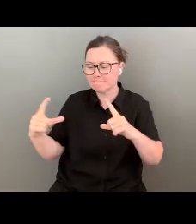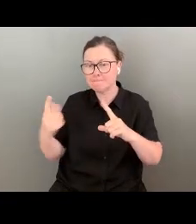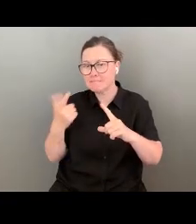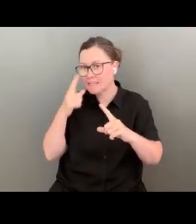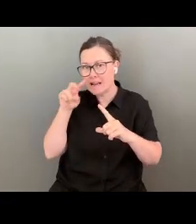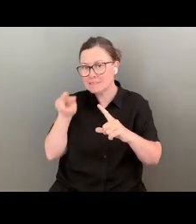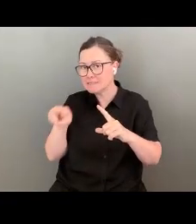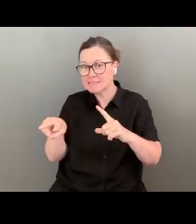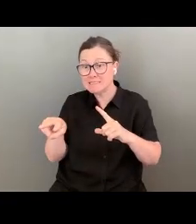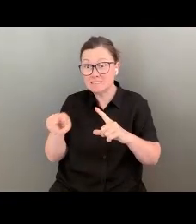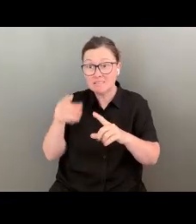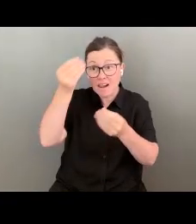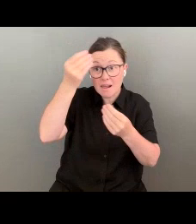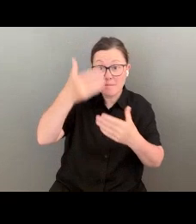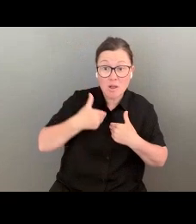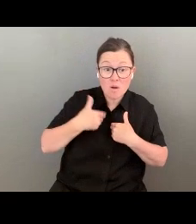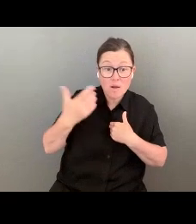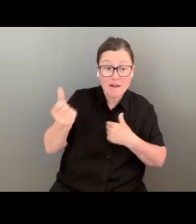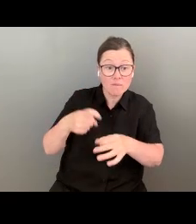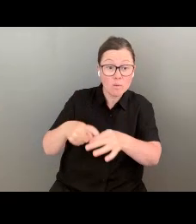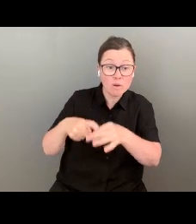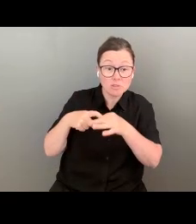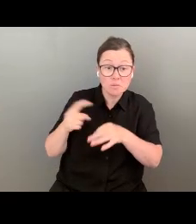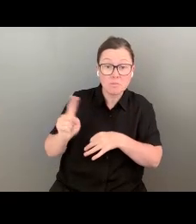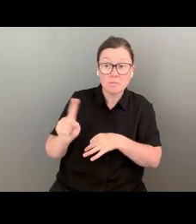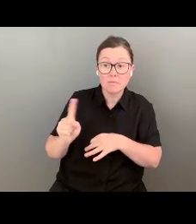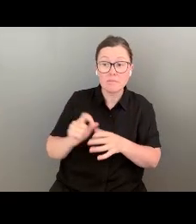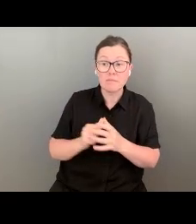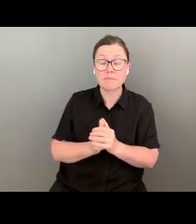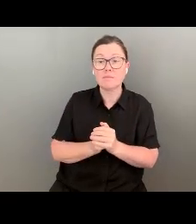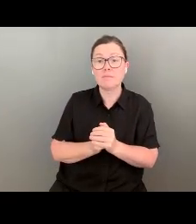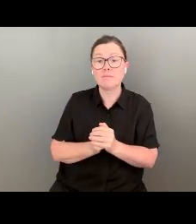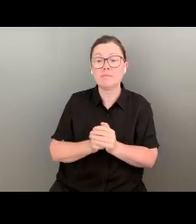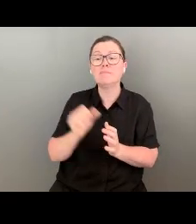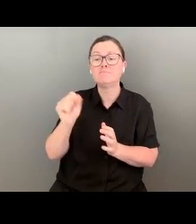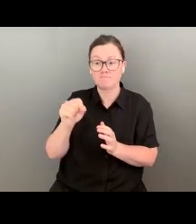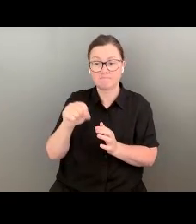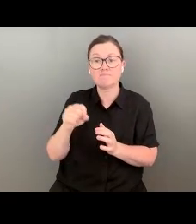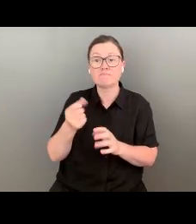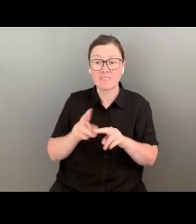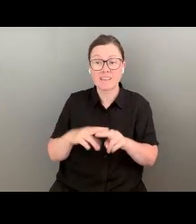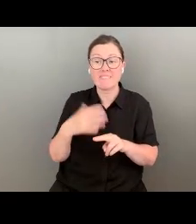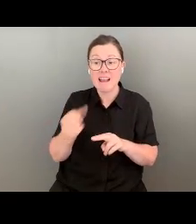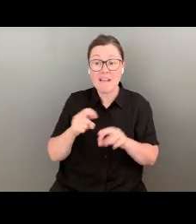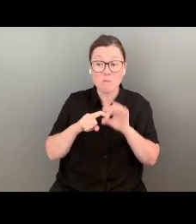How about if anybody's got any questions? Have a think about them. You can ask them at the end as well. And we'll also have a